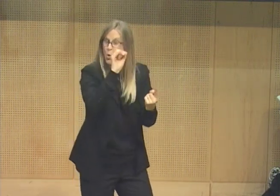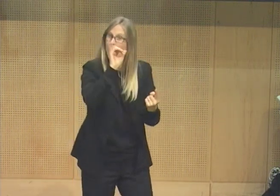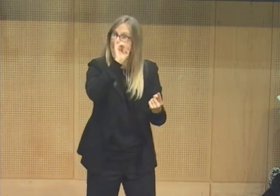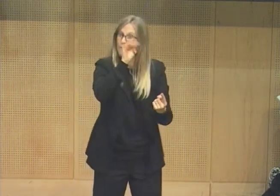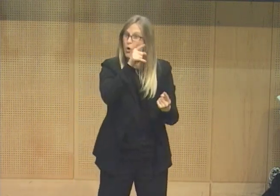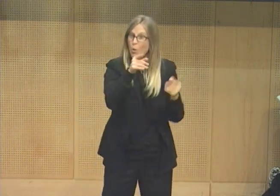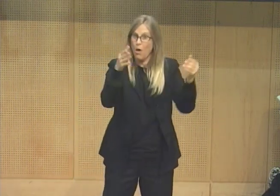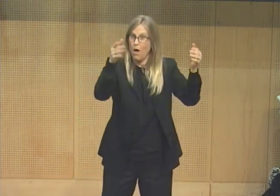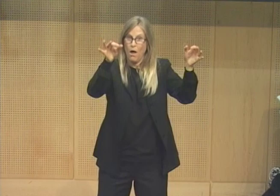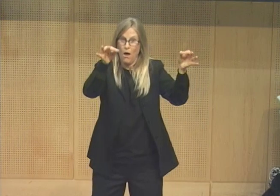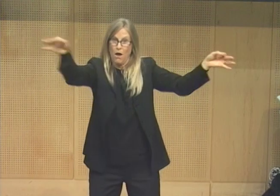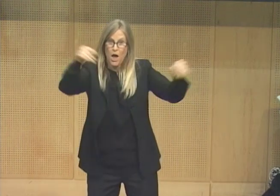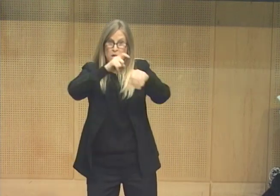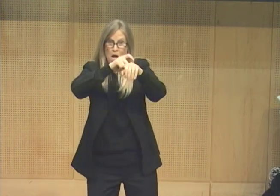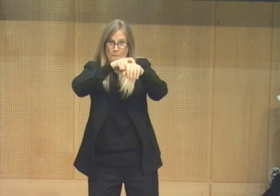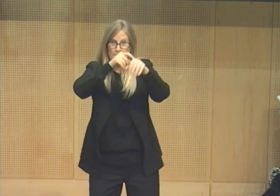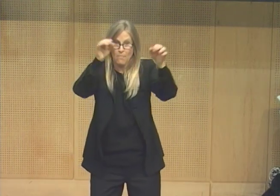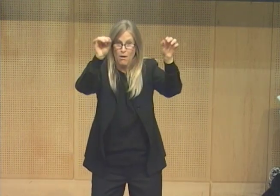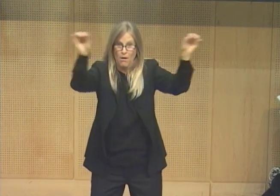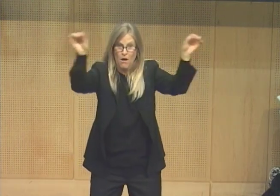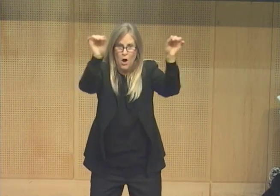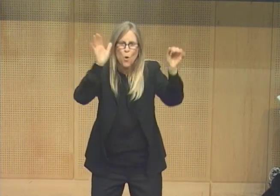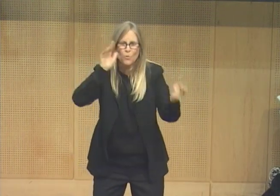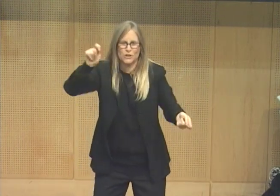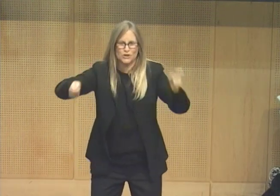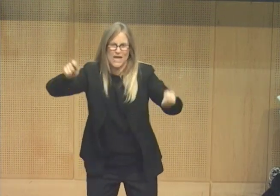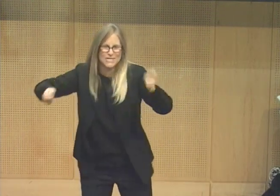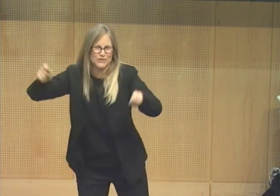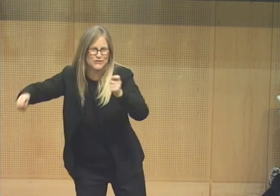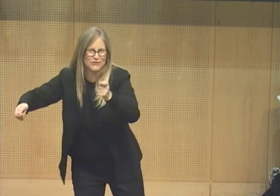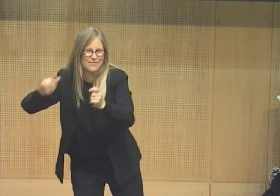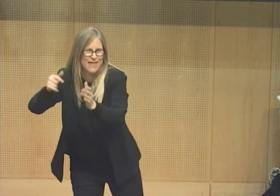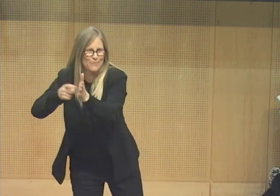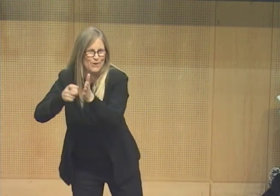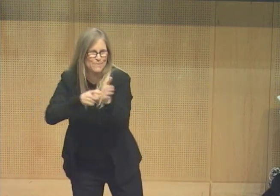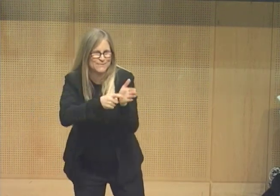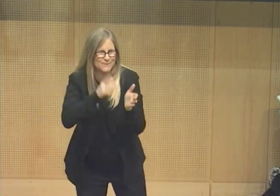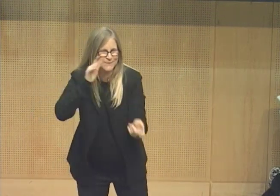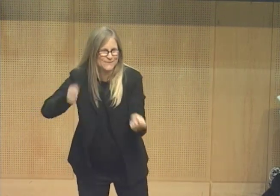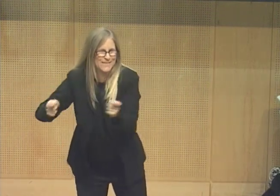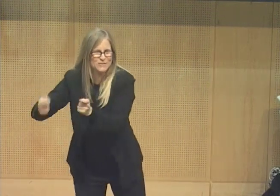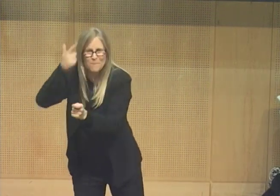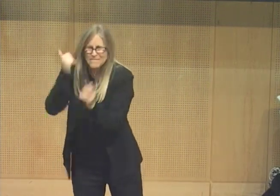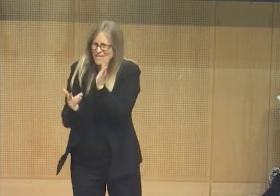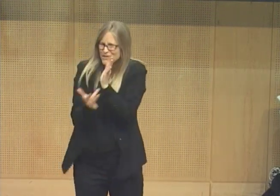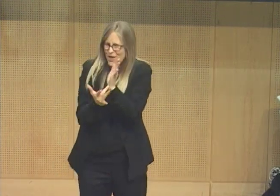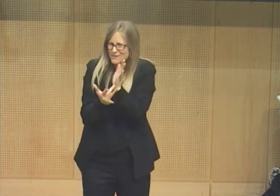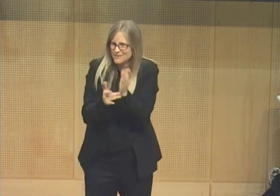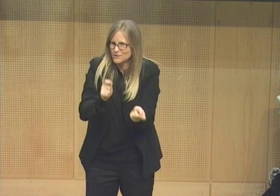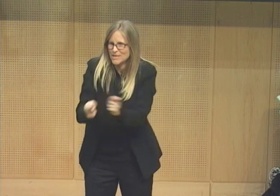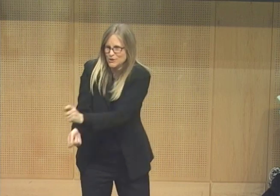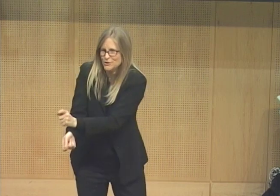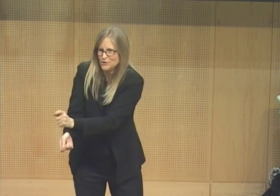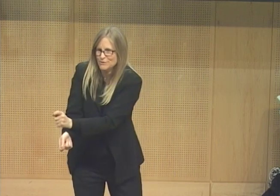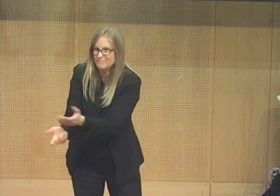before they are approved for implantation. Now, as time goes on, technology changes, and those requirements would change.